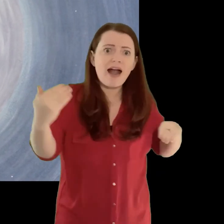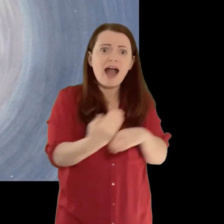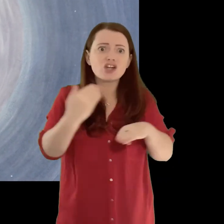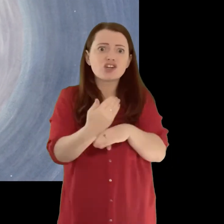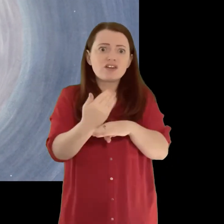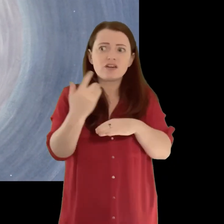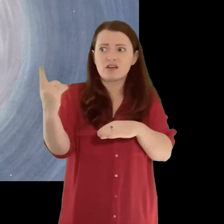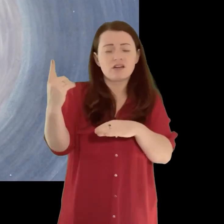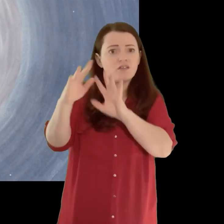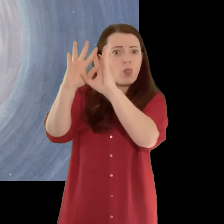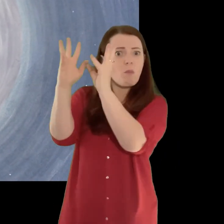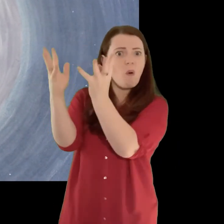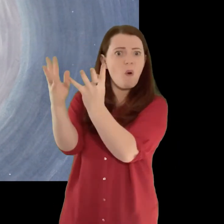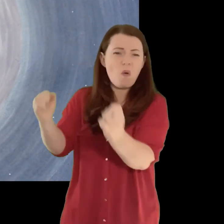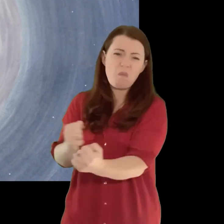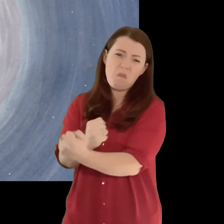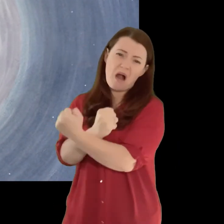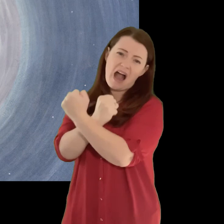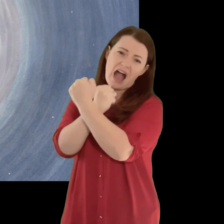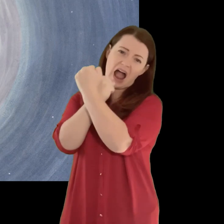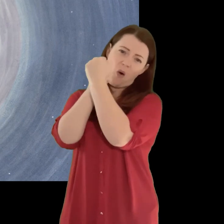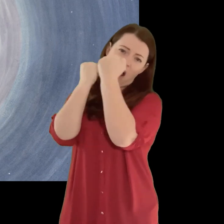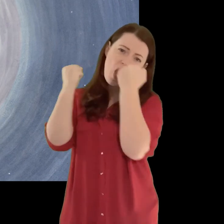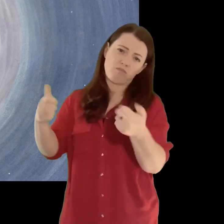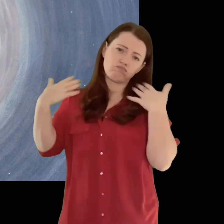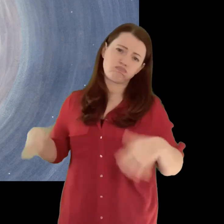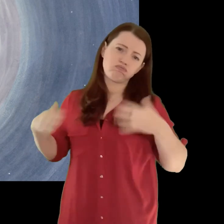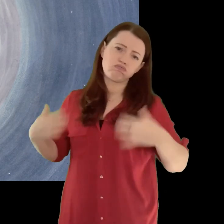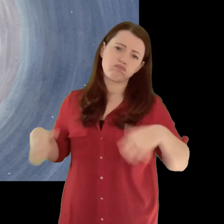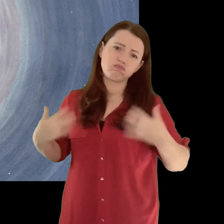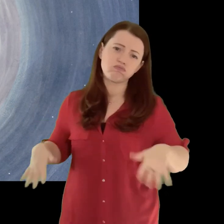For the power of the ball Was now without question